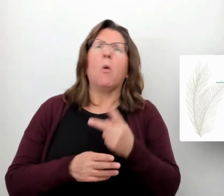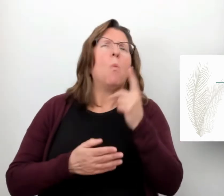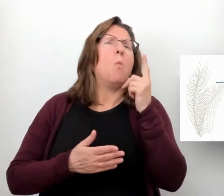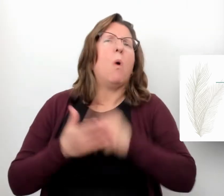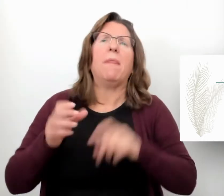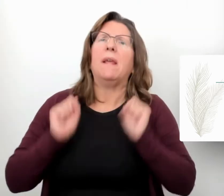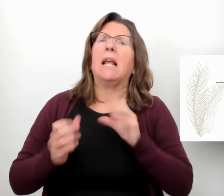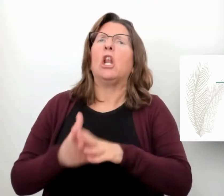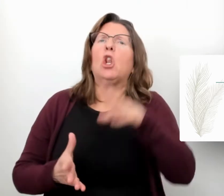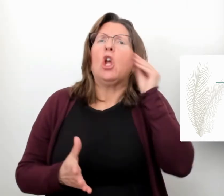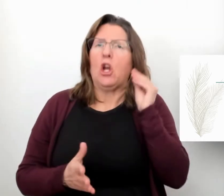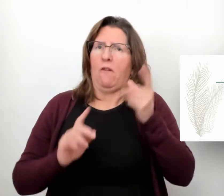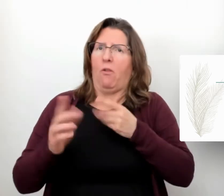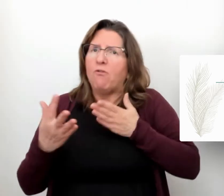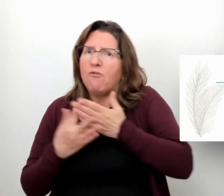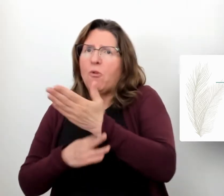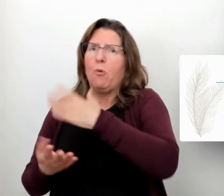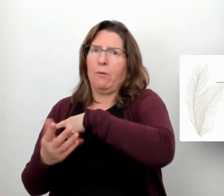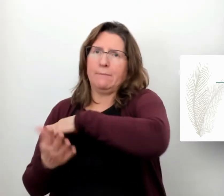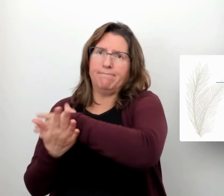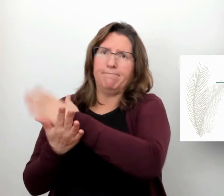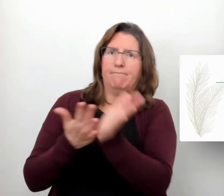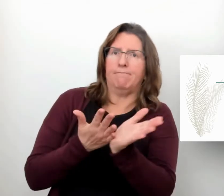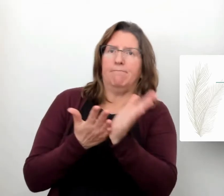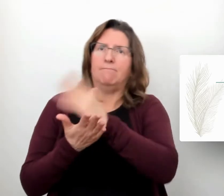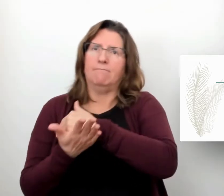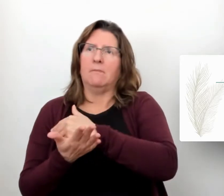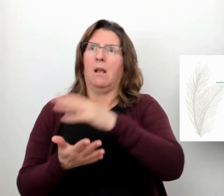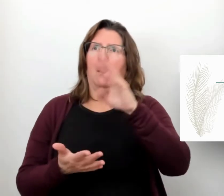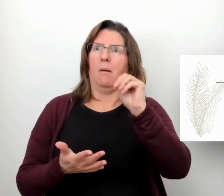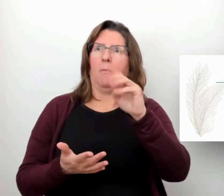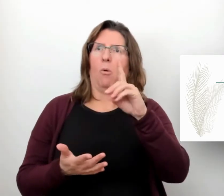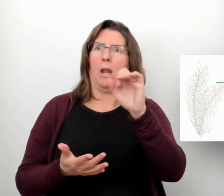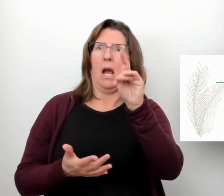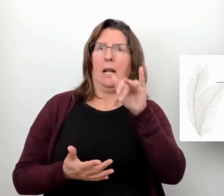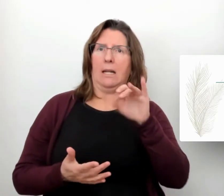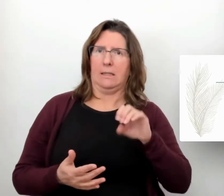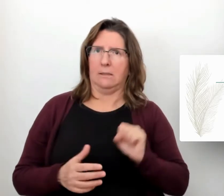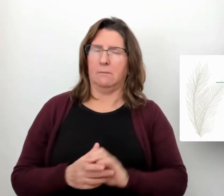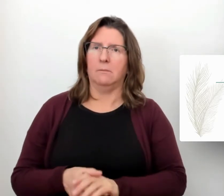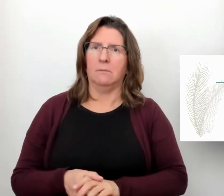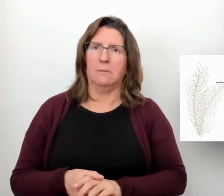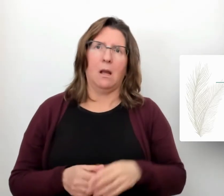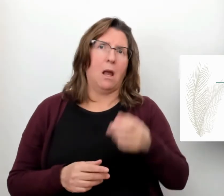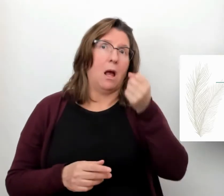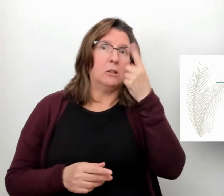Help them to discover what can be learned using different modalities to engage the senses.